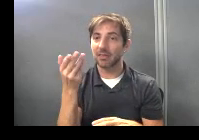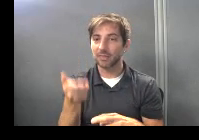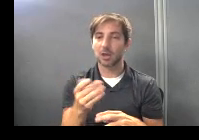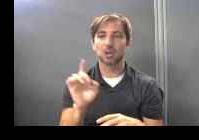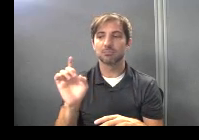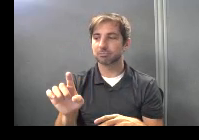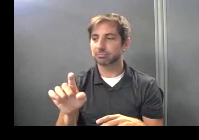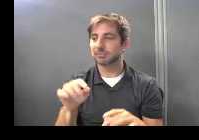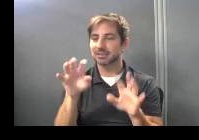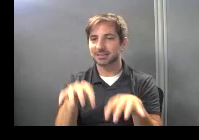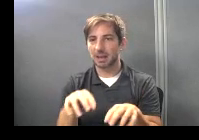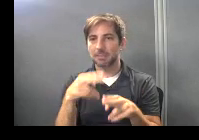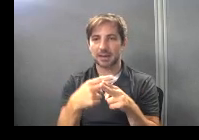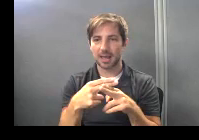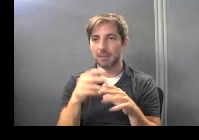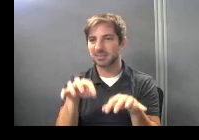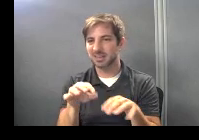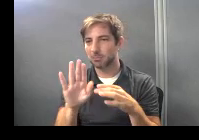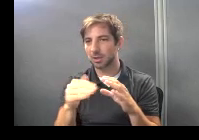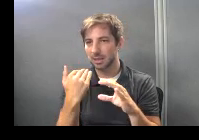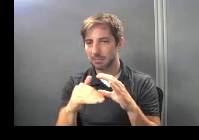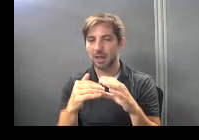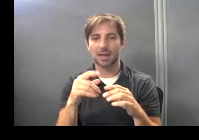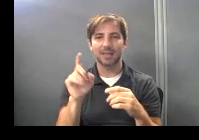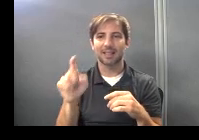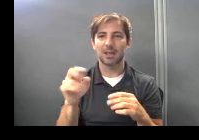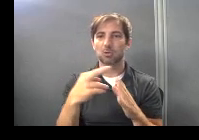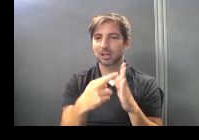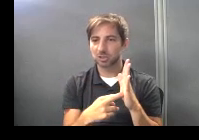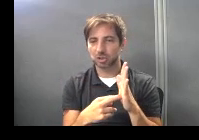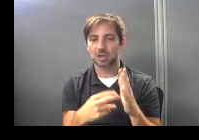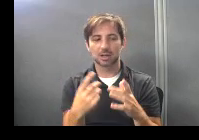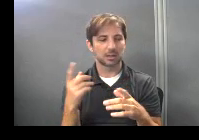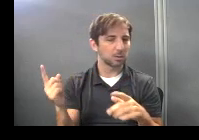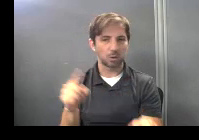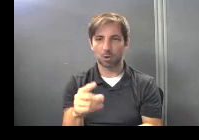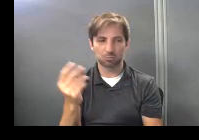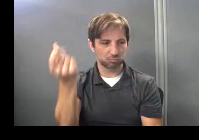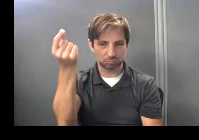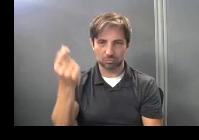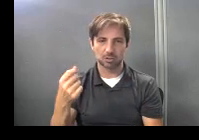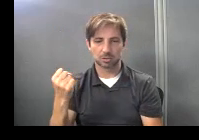E-MAIL AND YOU CAN JUST CLICK REGISTER. IT TAKES YOU RIGHT TO IT, I BELIEVE.